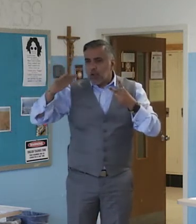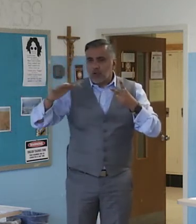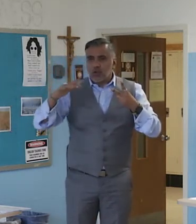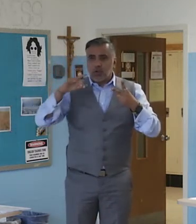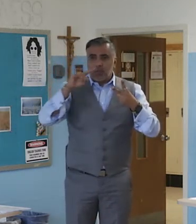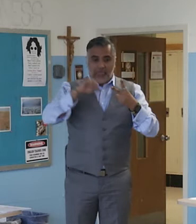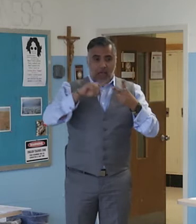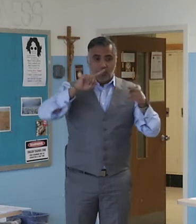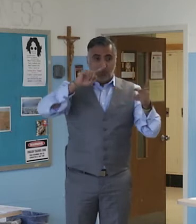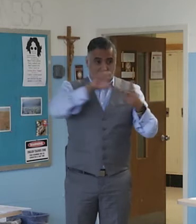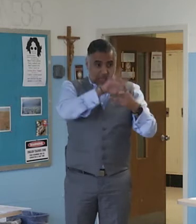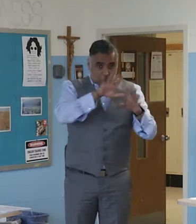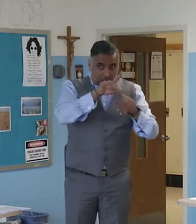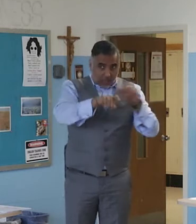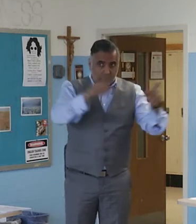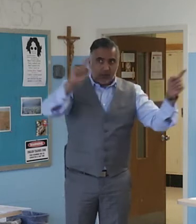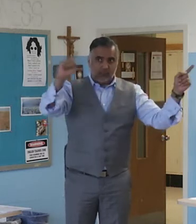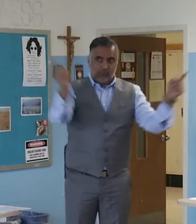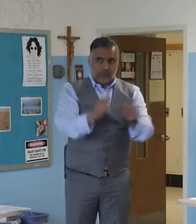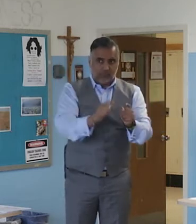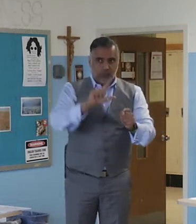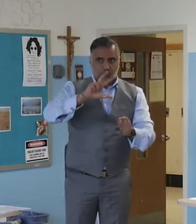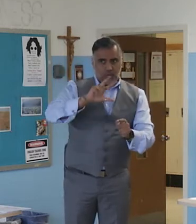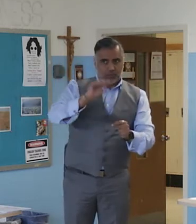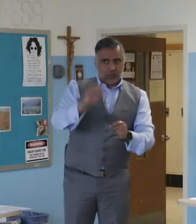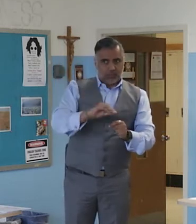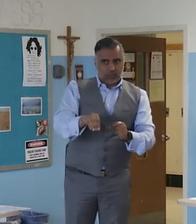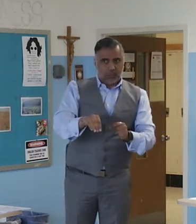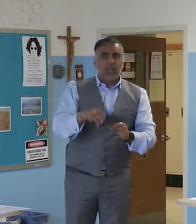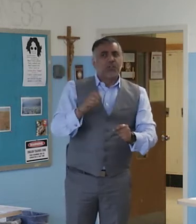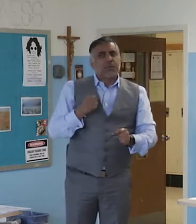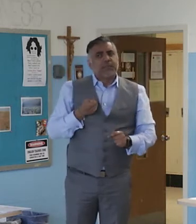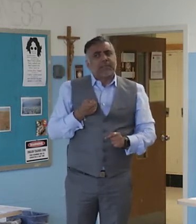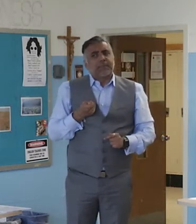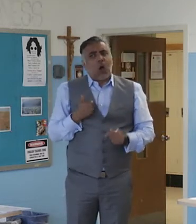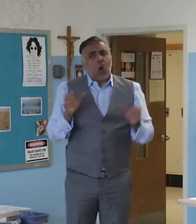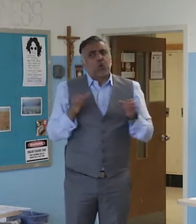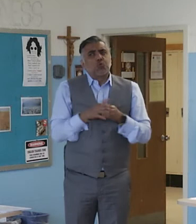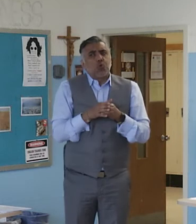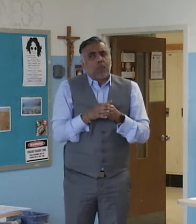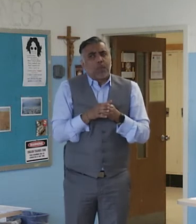of the Catholic population, and so it's a tiny group in there, so there